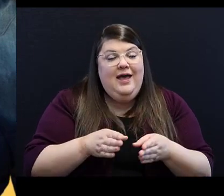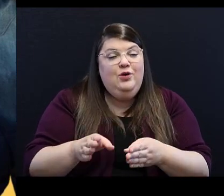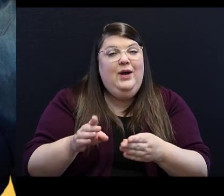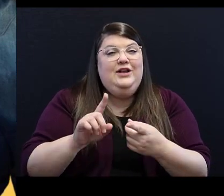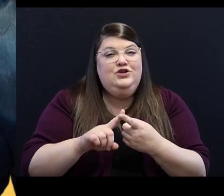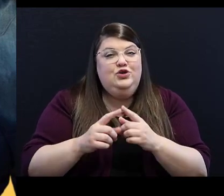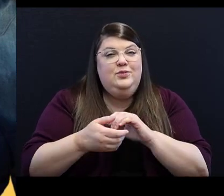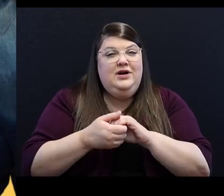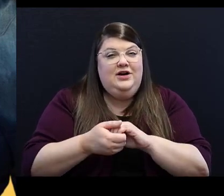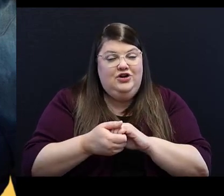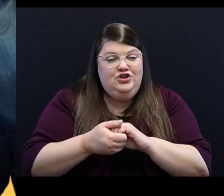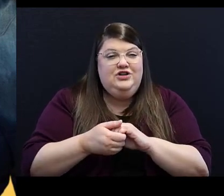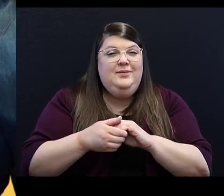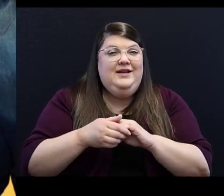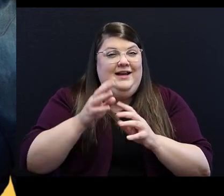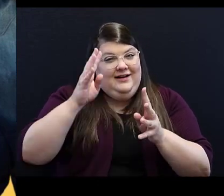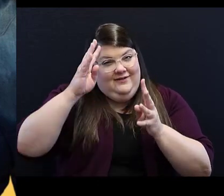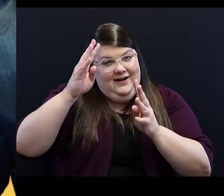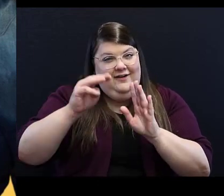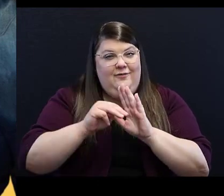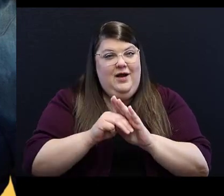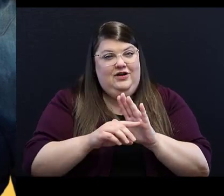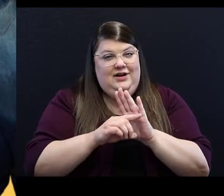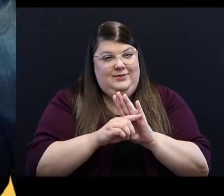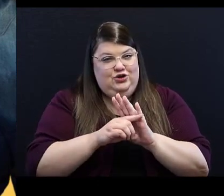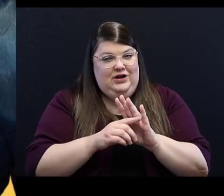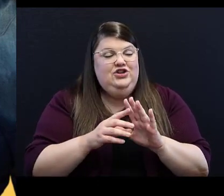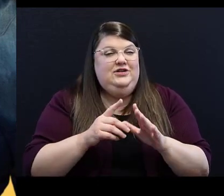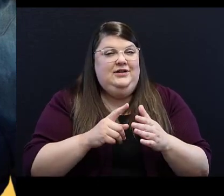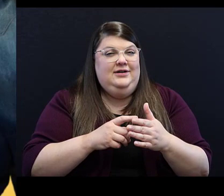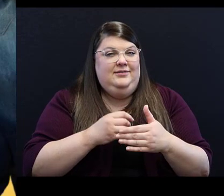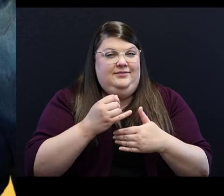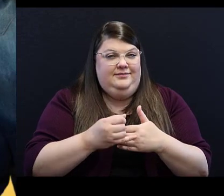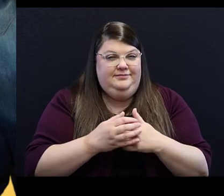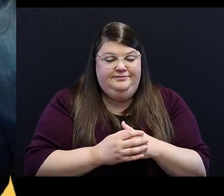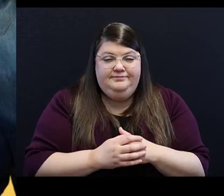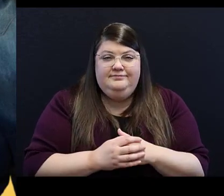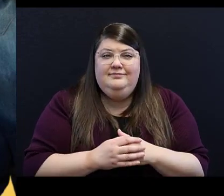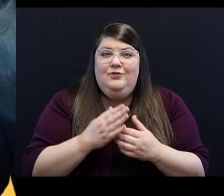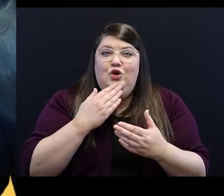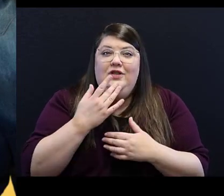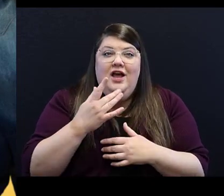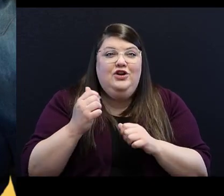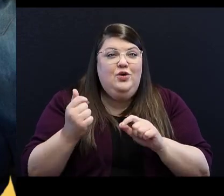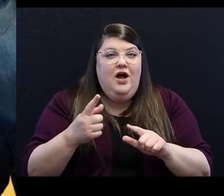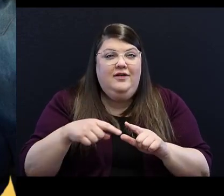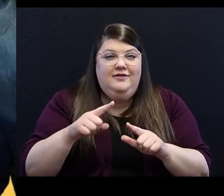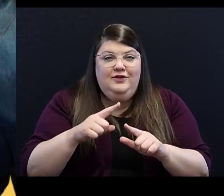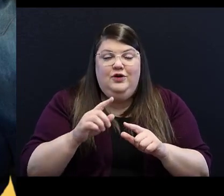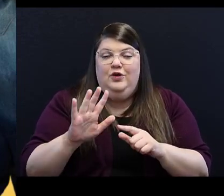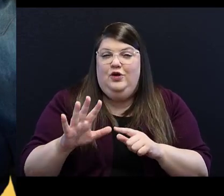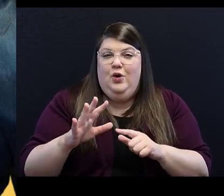Innovative Model Demonstration Project. Good luck to everyone with your Pathways to Partnerships applications.